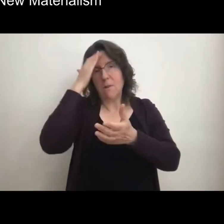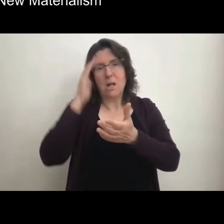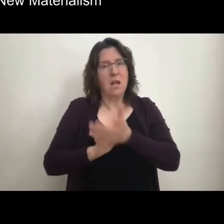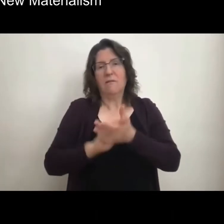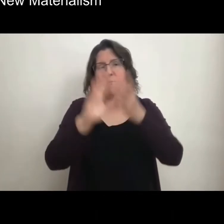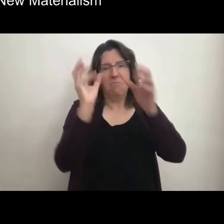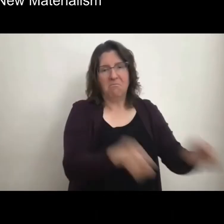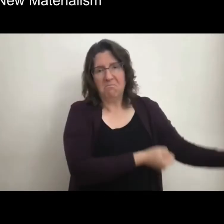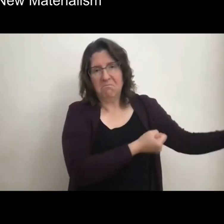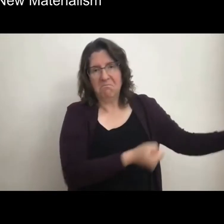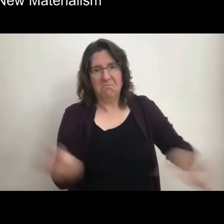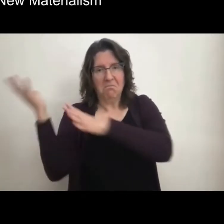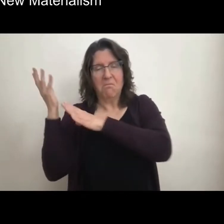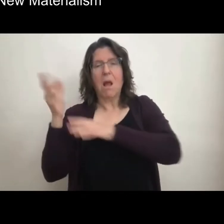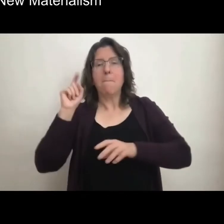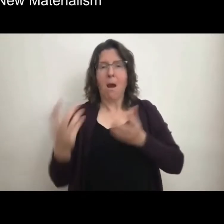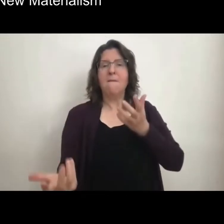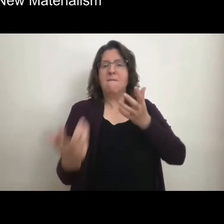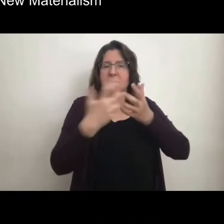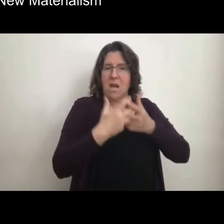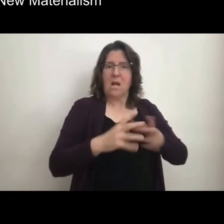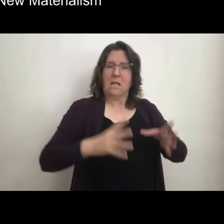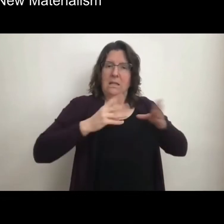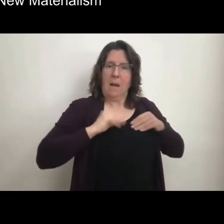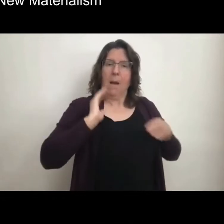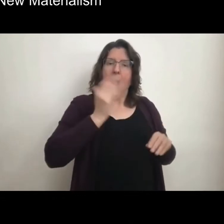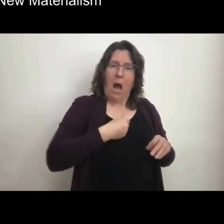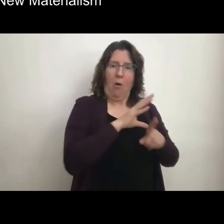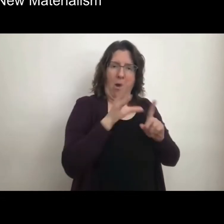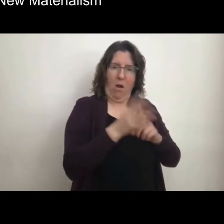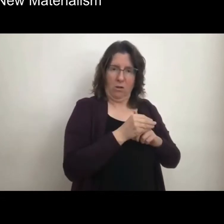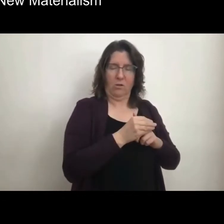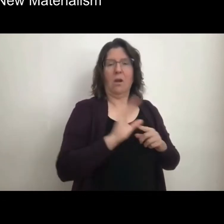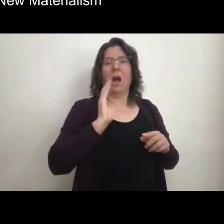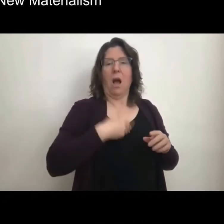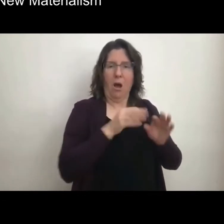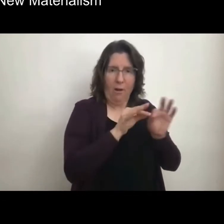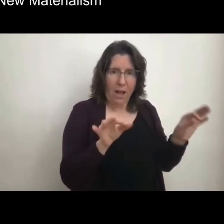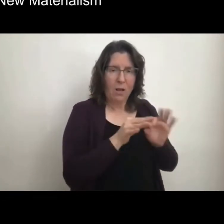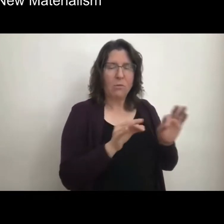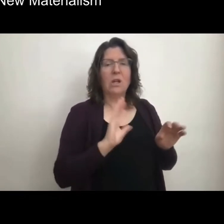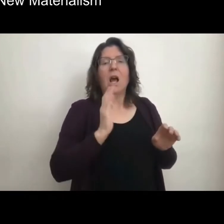and beliefs were to be abandoned. Only the ways of the colonizers' - their language,